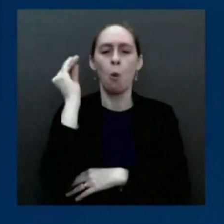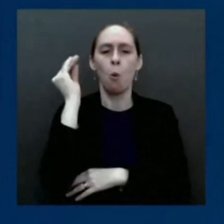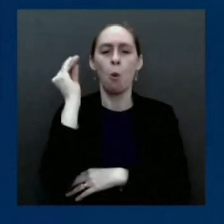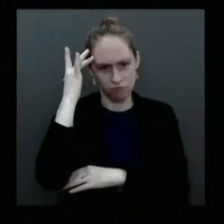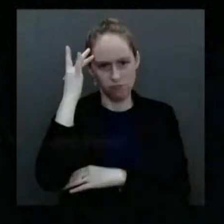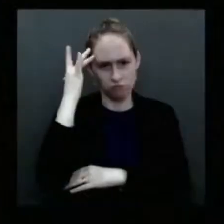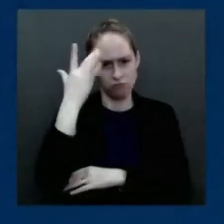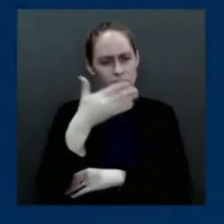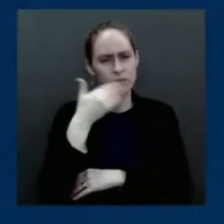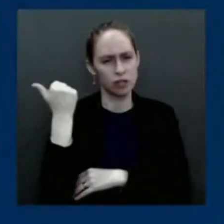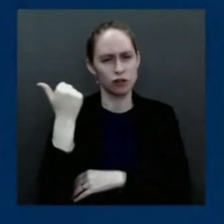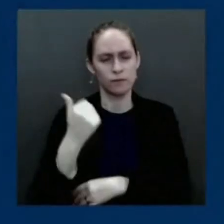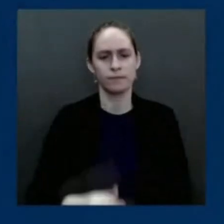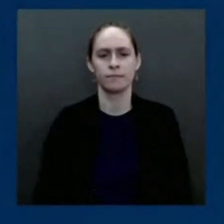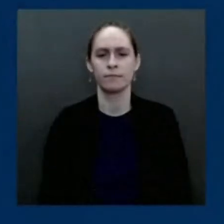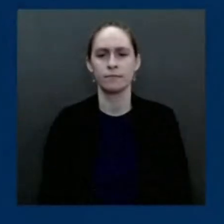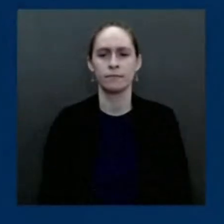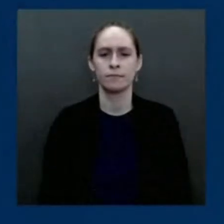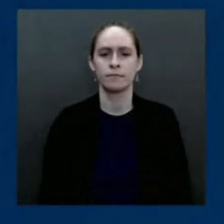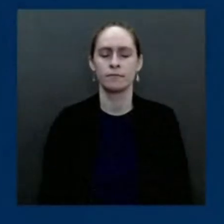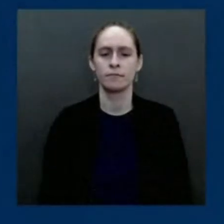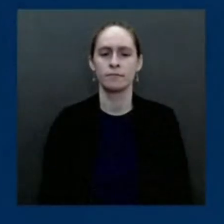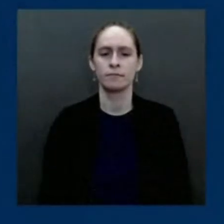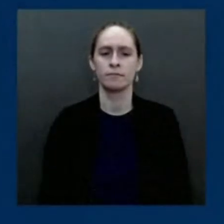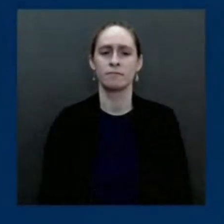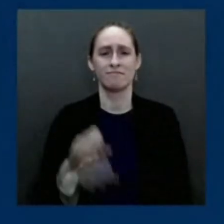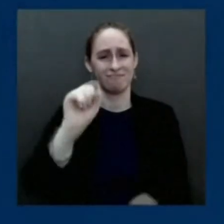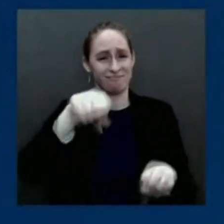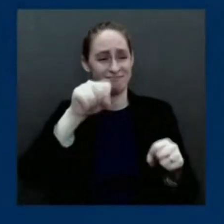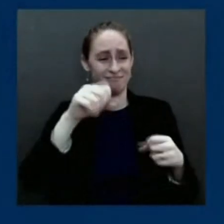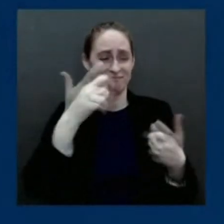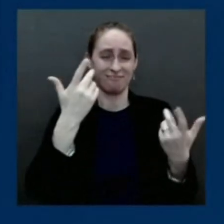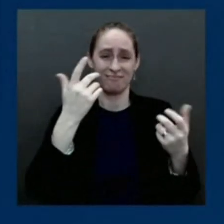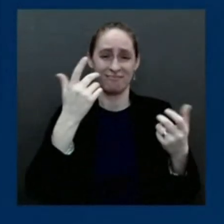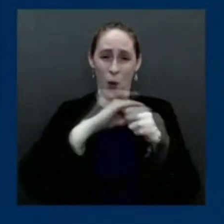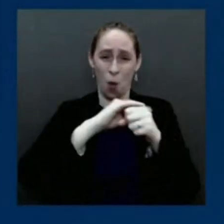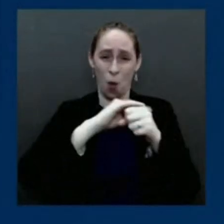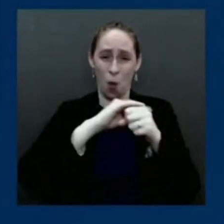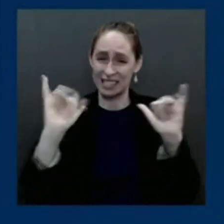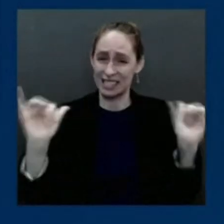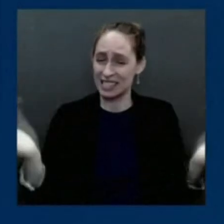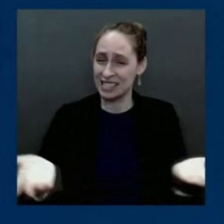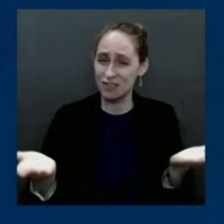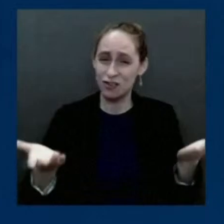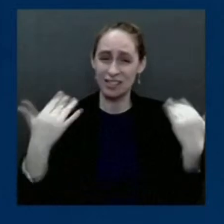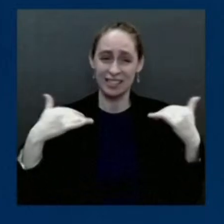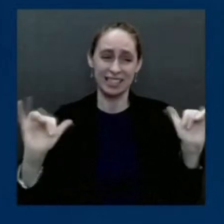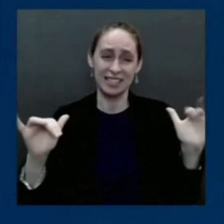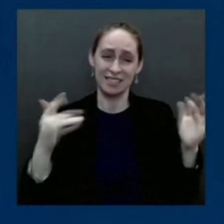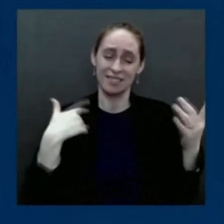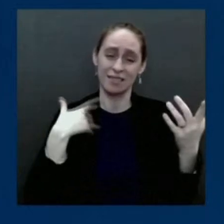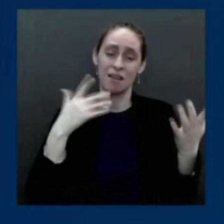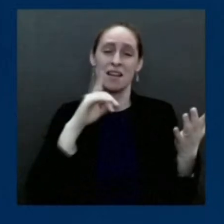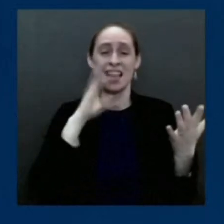OTHERS. COVID-19 PREVENT IS TRULY OUR BEST OPTION.